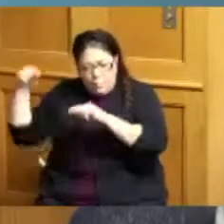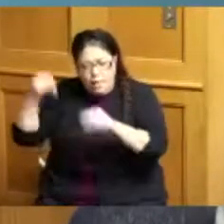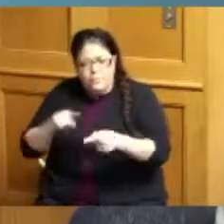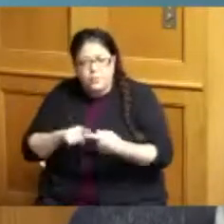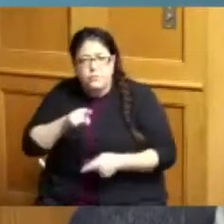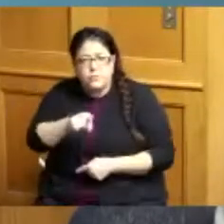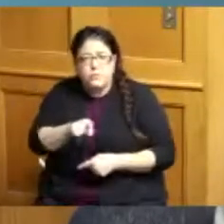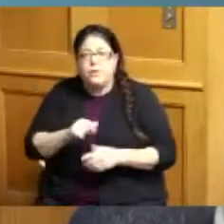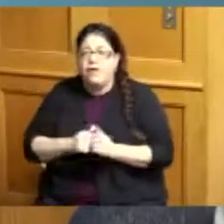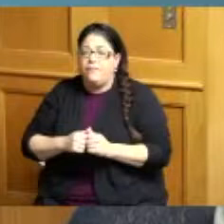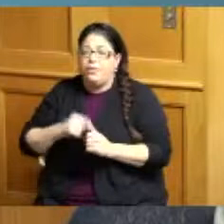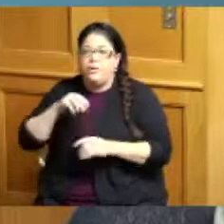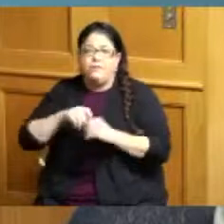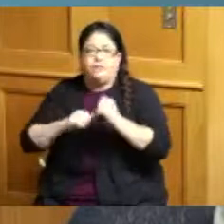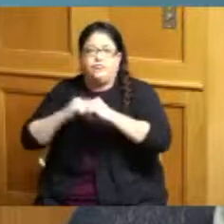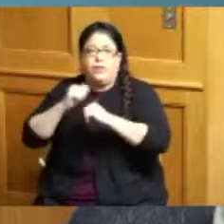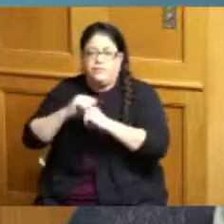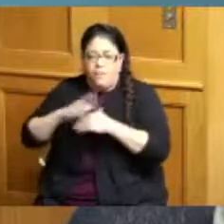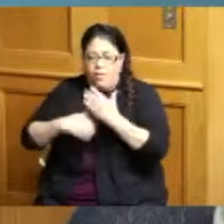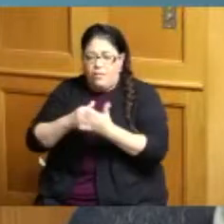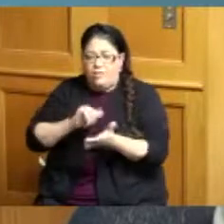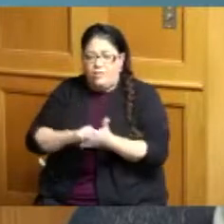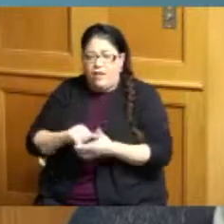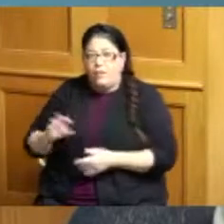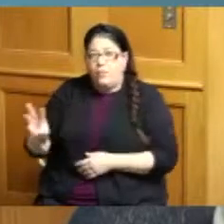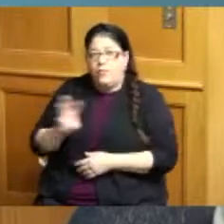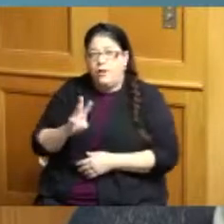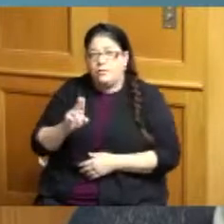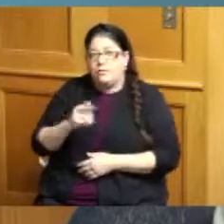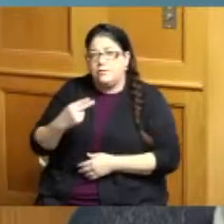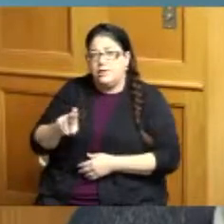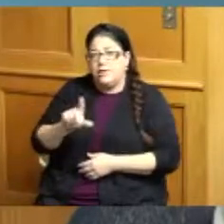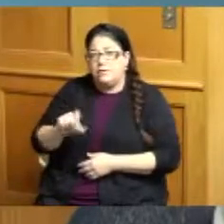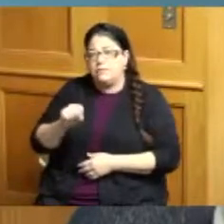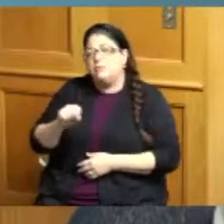infrastructure we're able to do the Western Hill Viaduct we've been talking about it for years